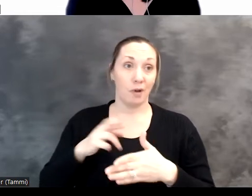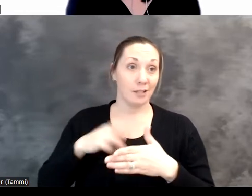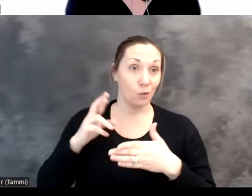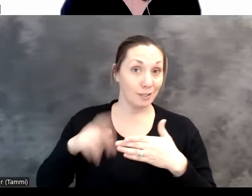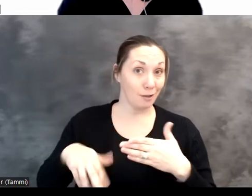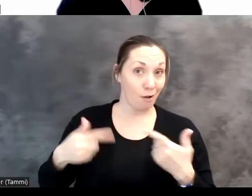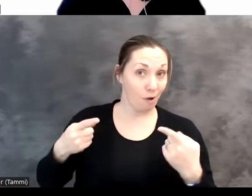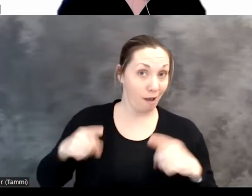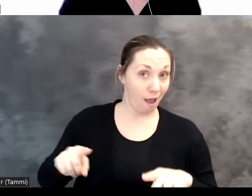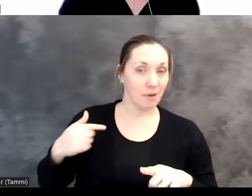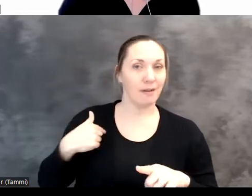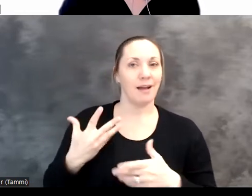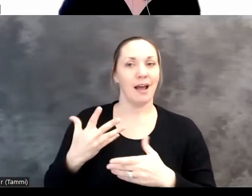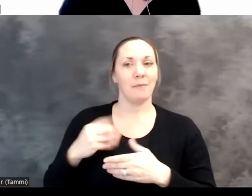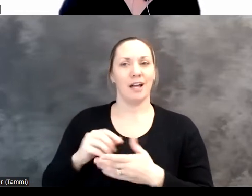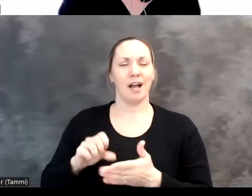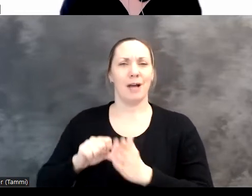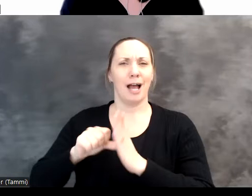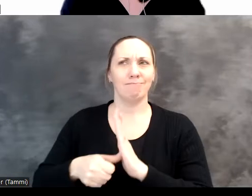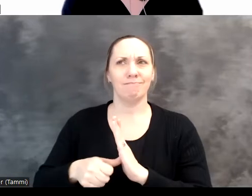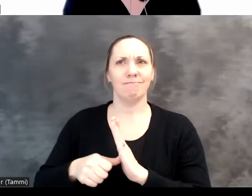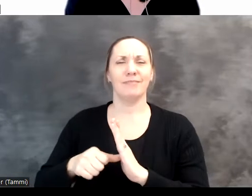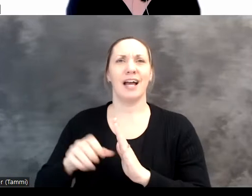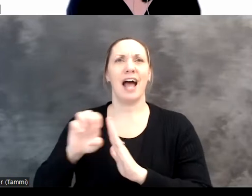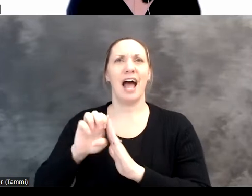really interesting neurotechnology center.